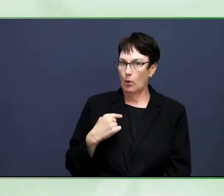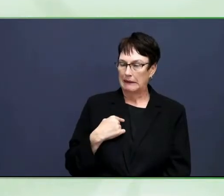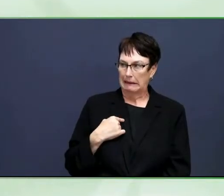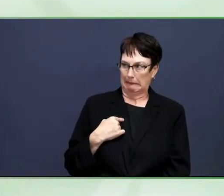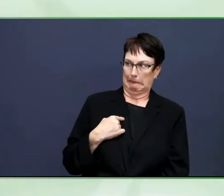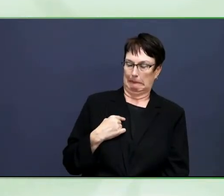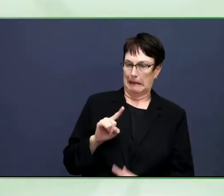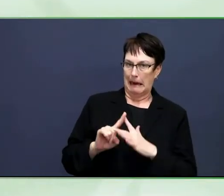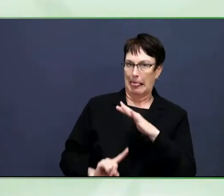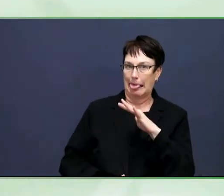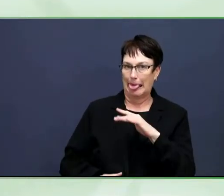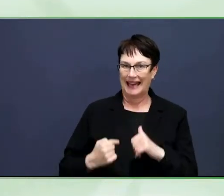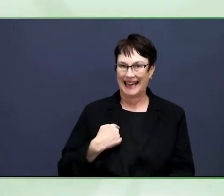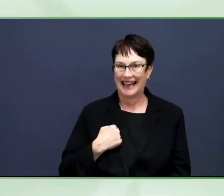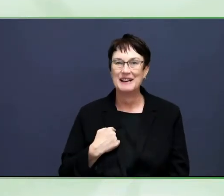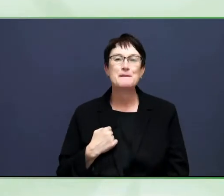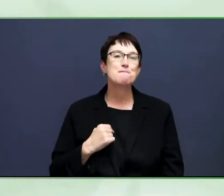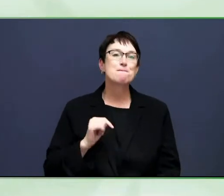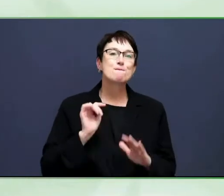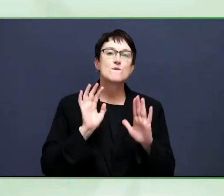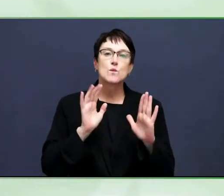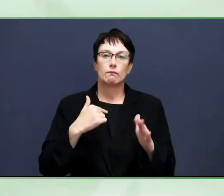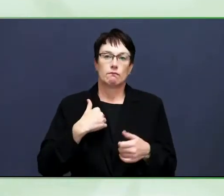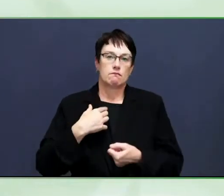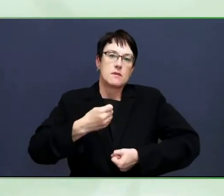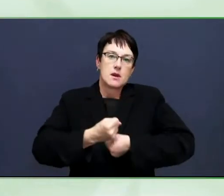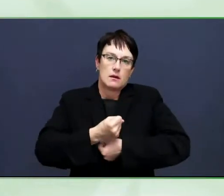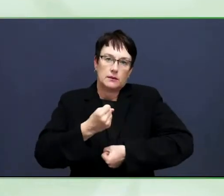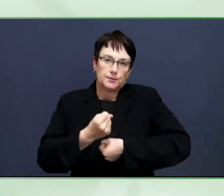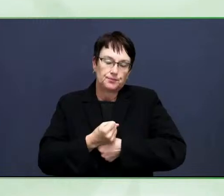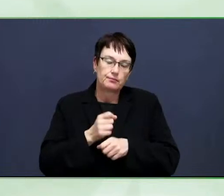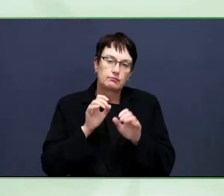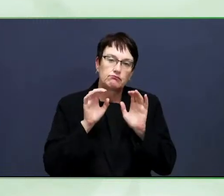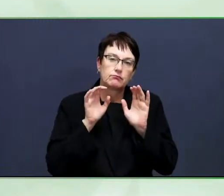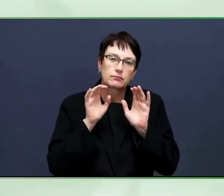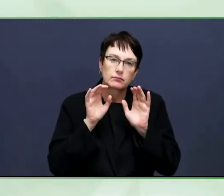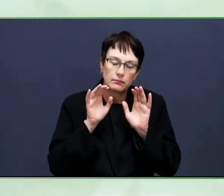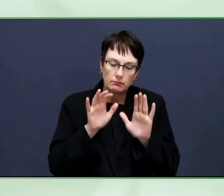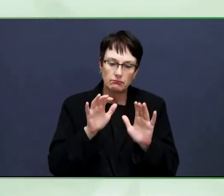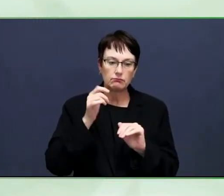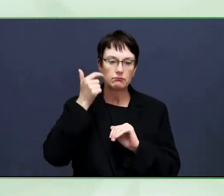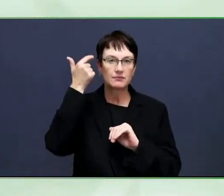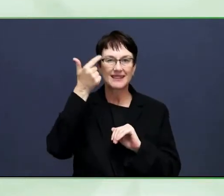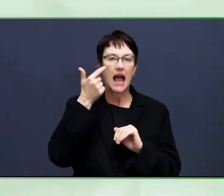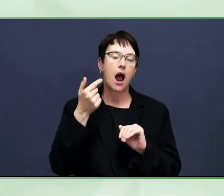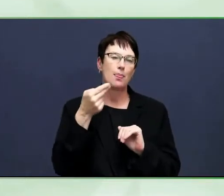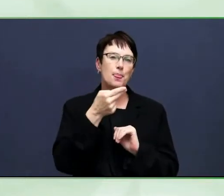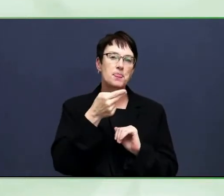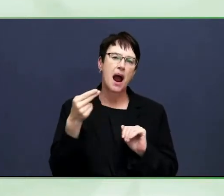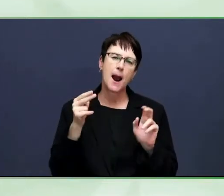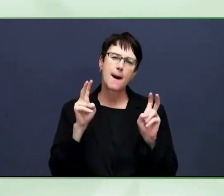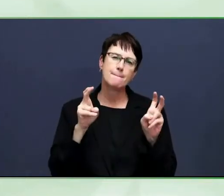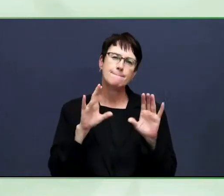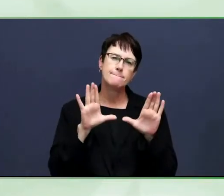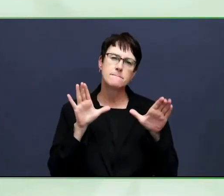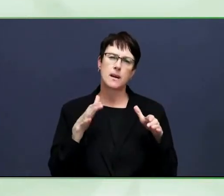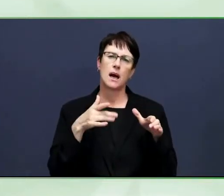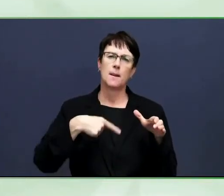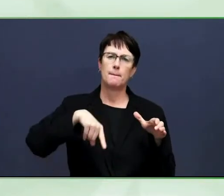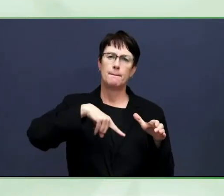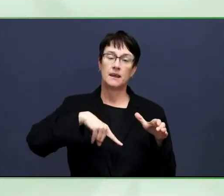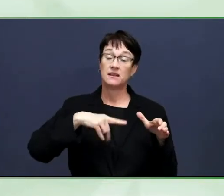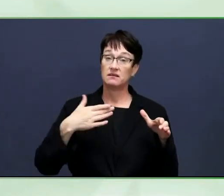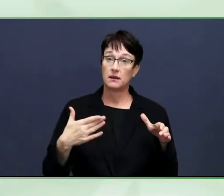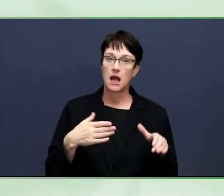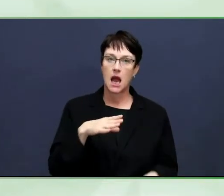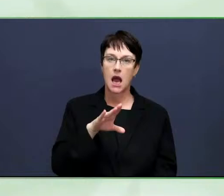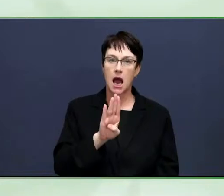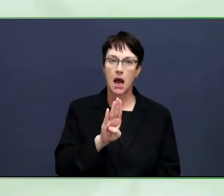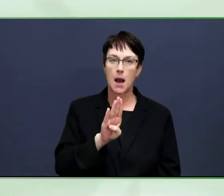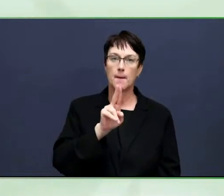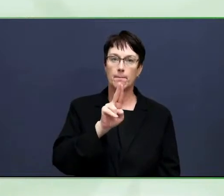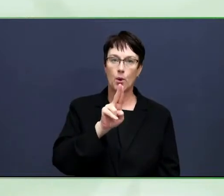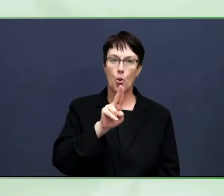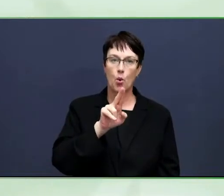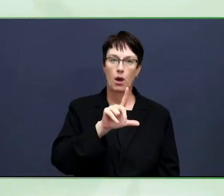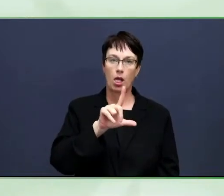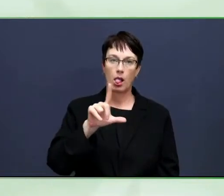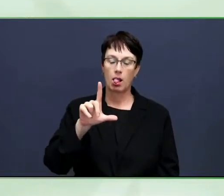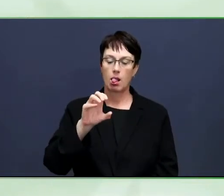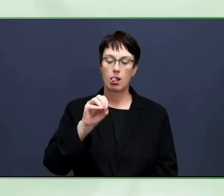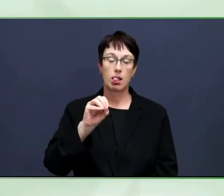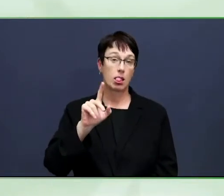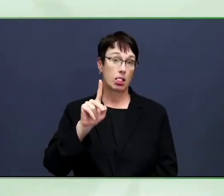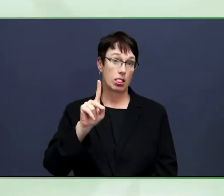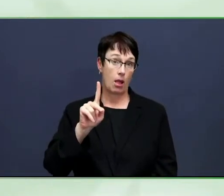I have also founded a CIC where we create projects towards fashion as well.